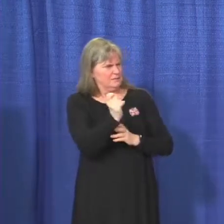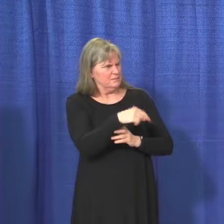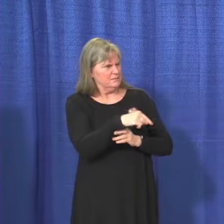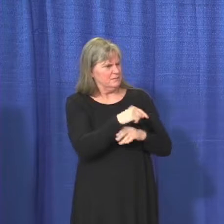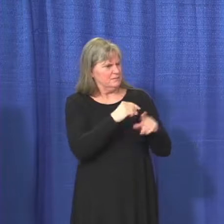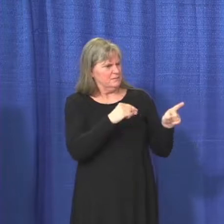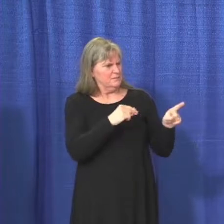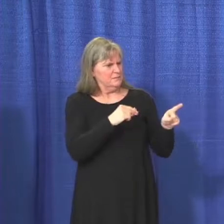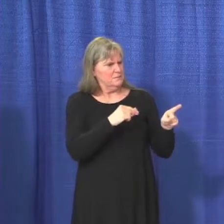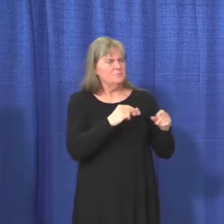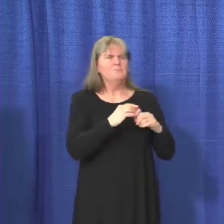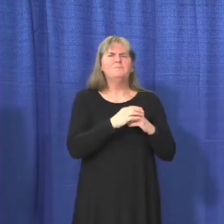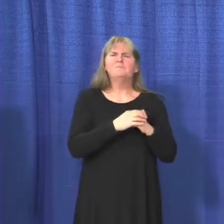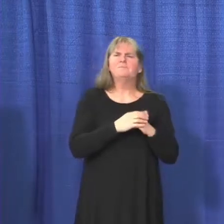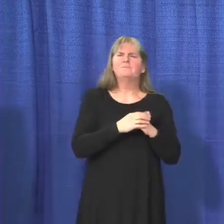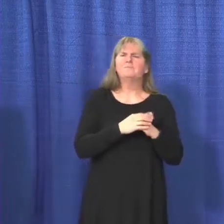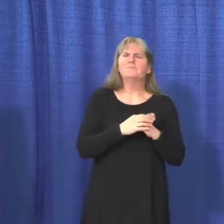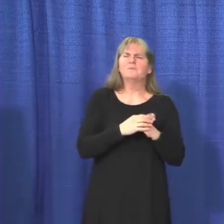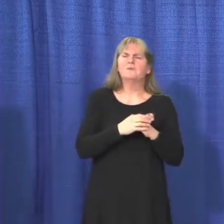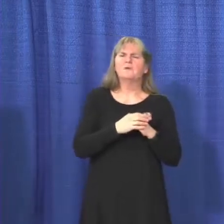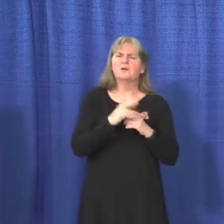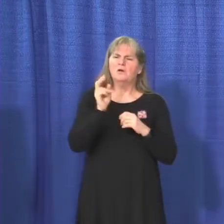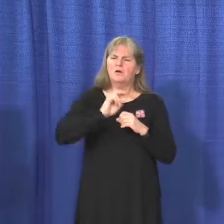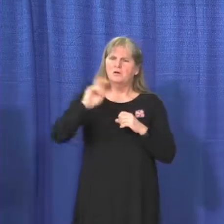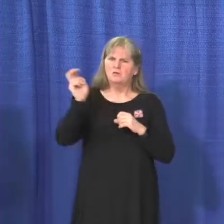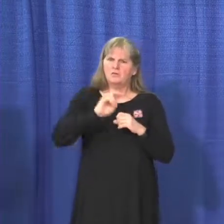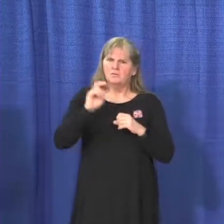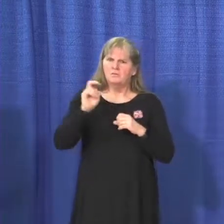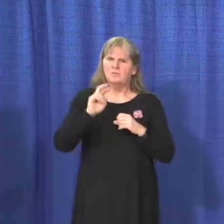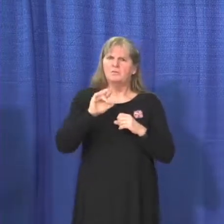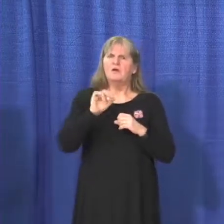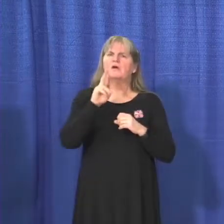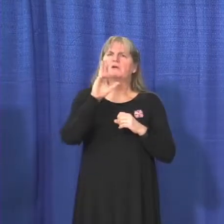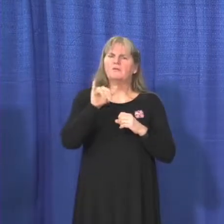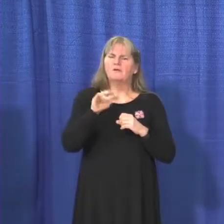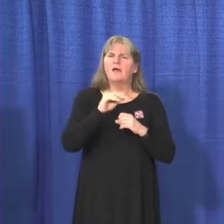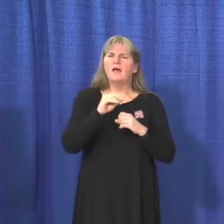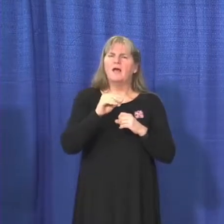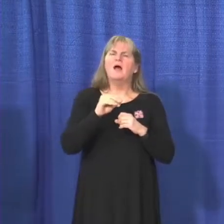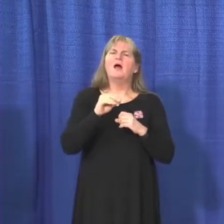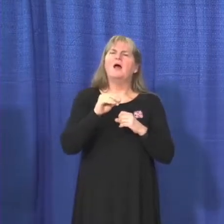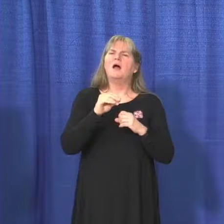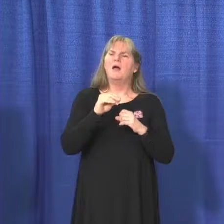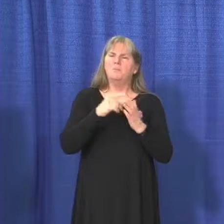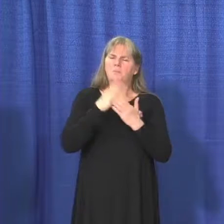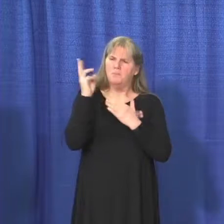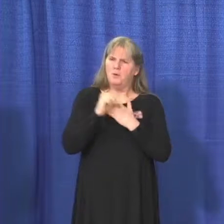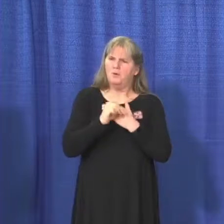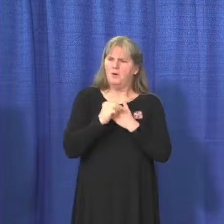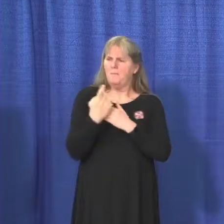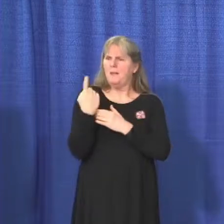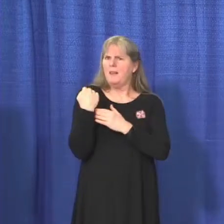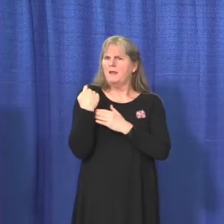relief and recovery plan back in at the end of the year.